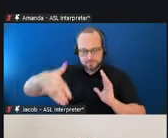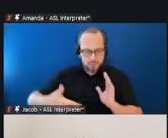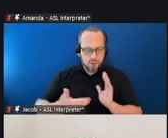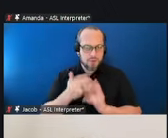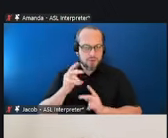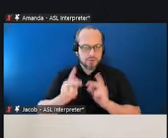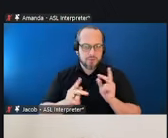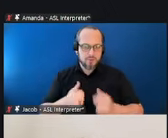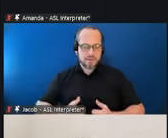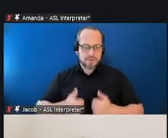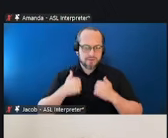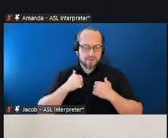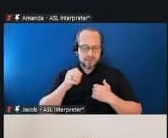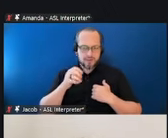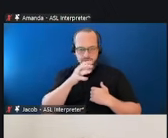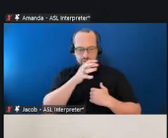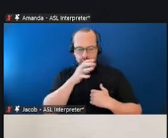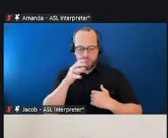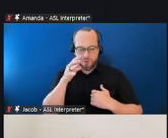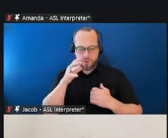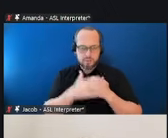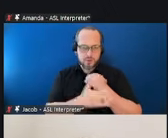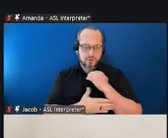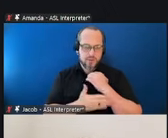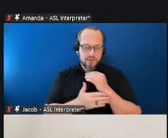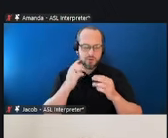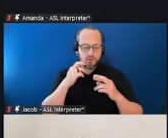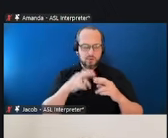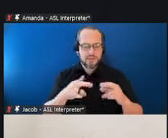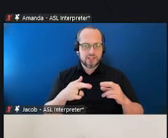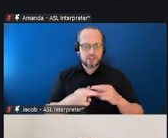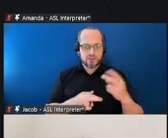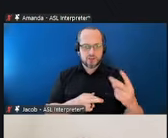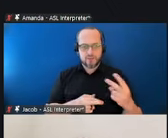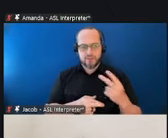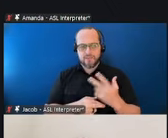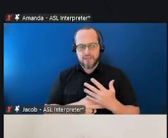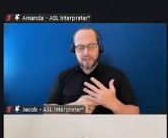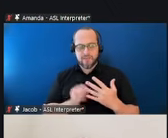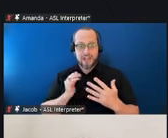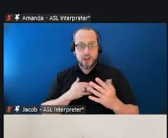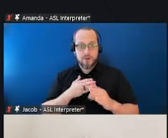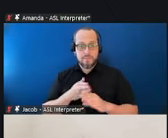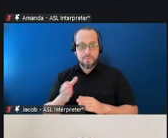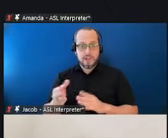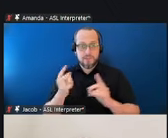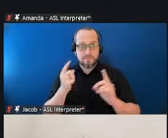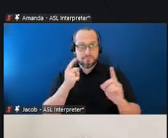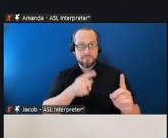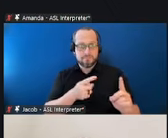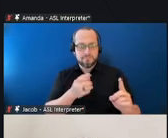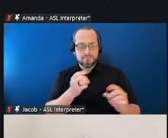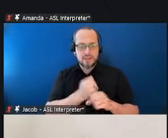uh in regions two and five. Our core mission is making sure that people get their needs met at